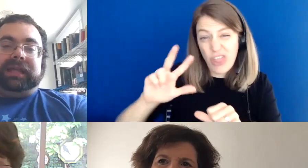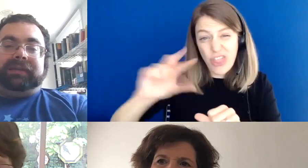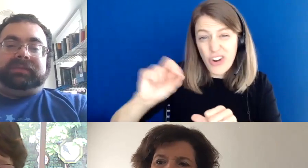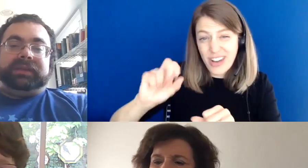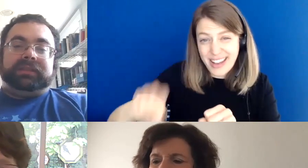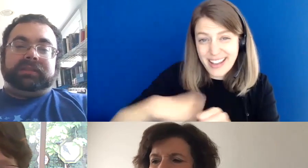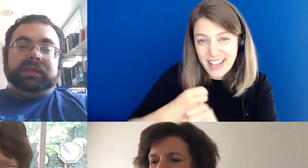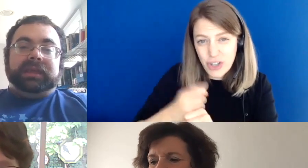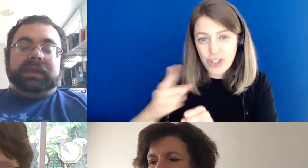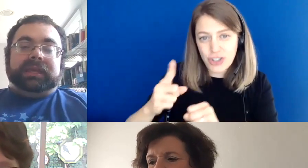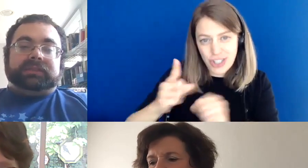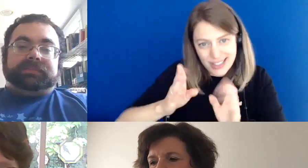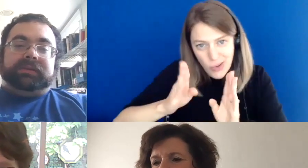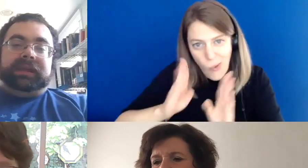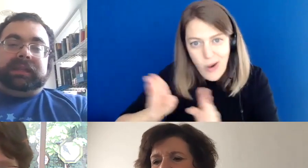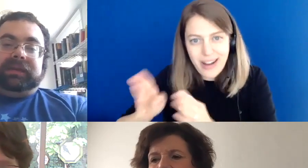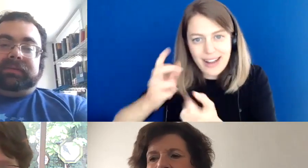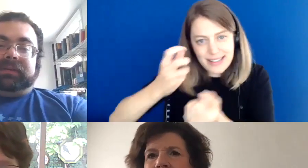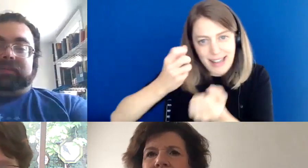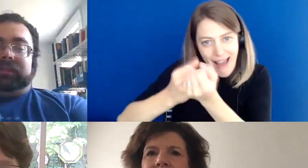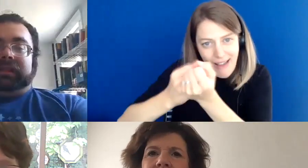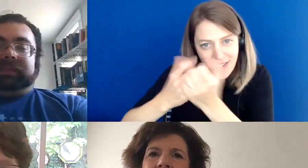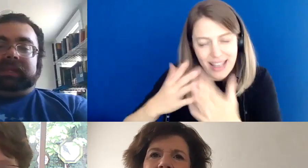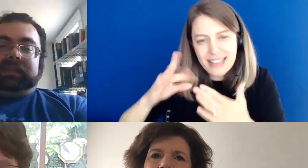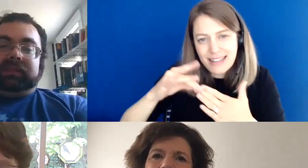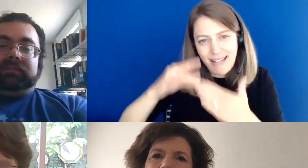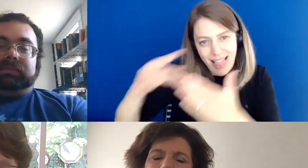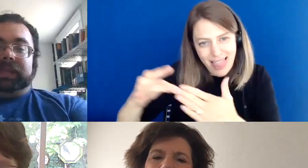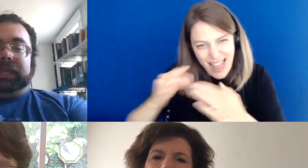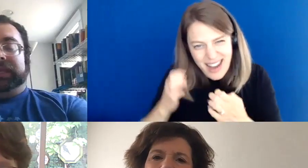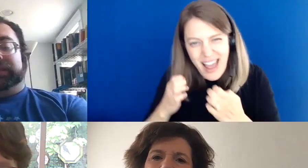advocates and spearheaded efforts to eliminate the use of pain,